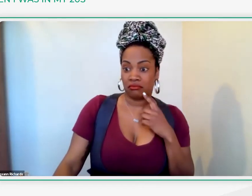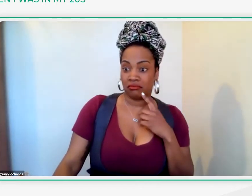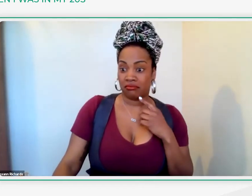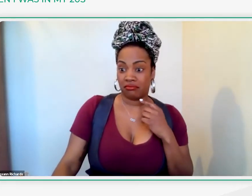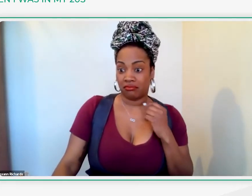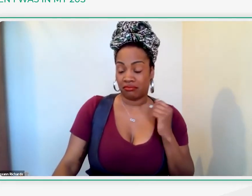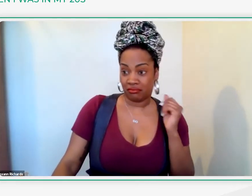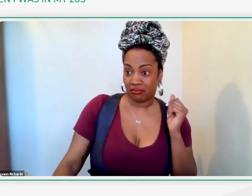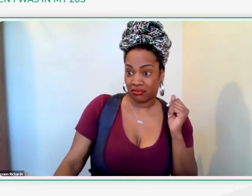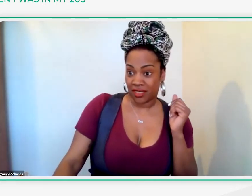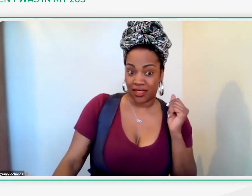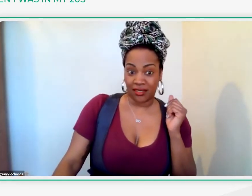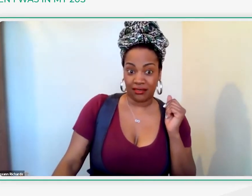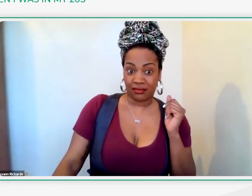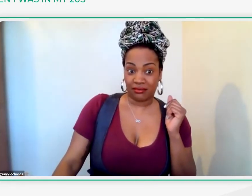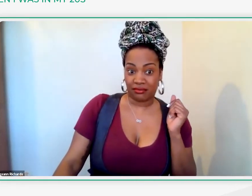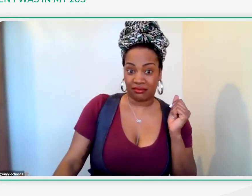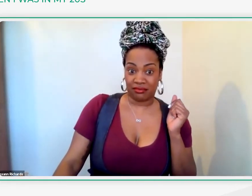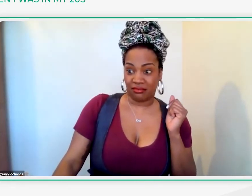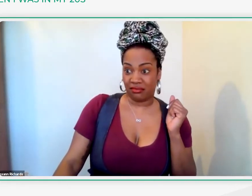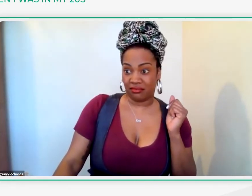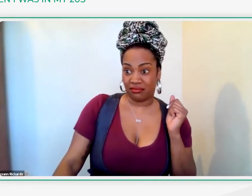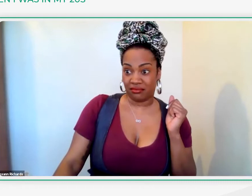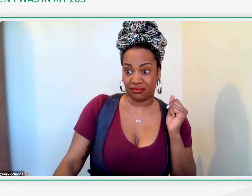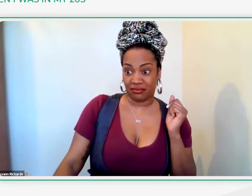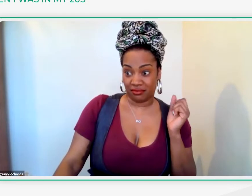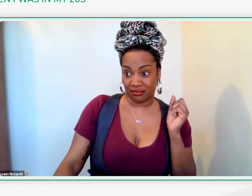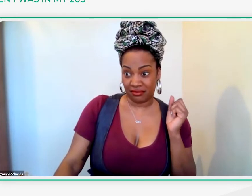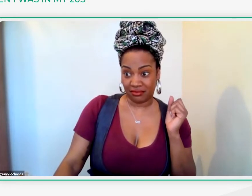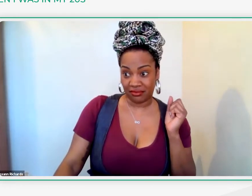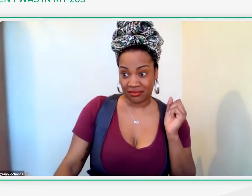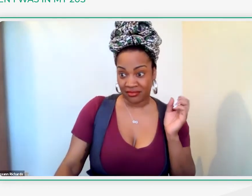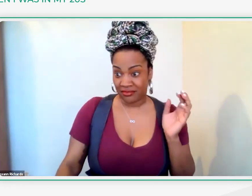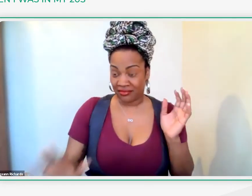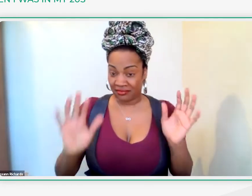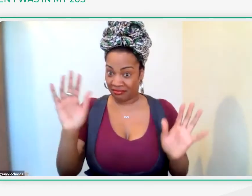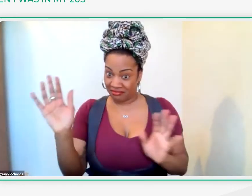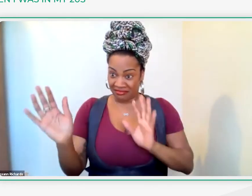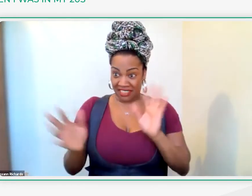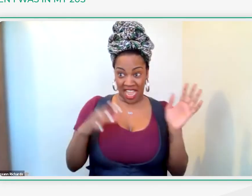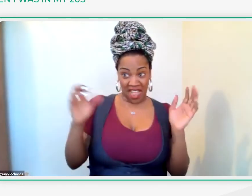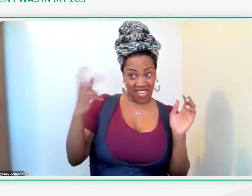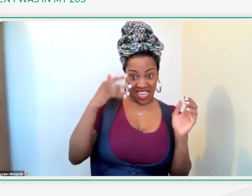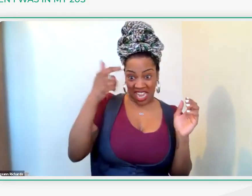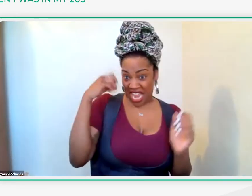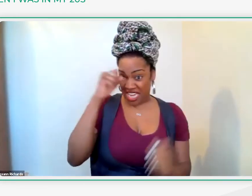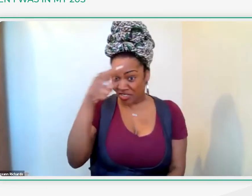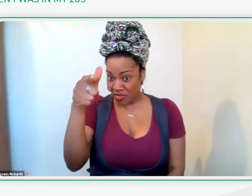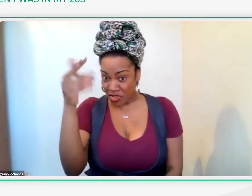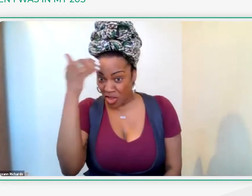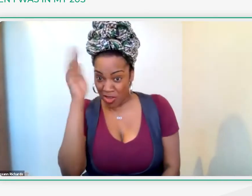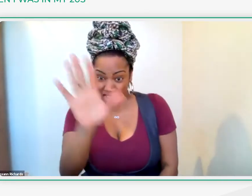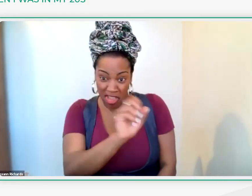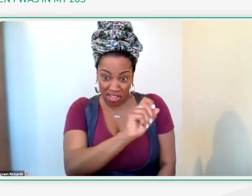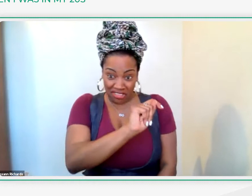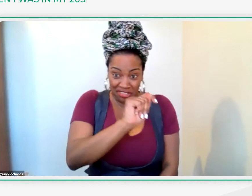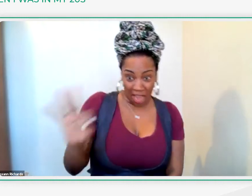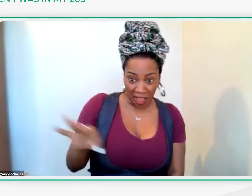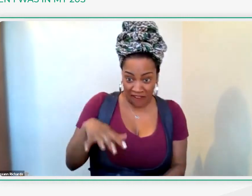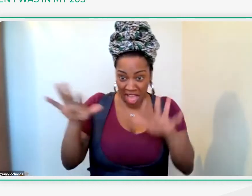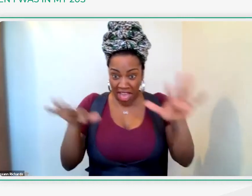OK, OK, OK!